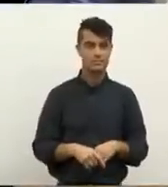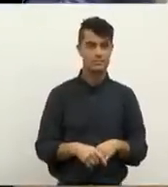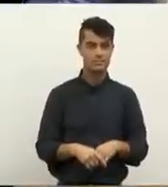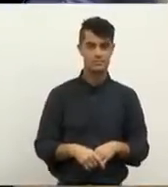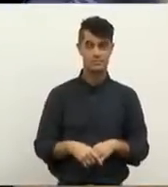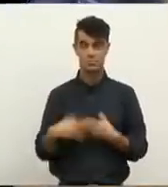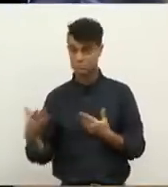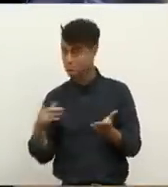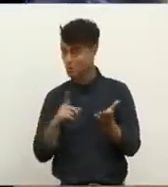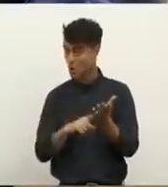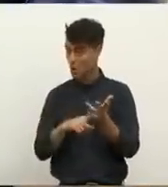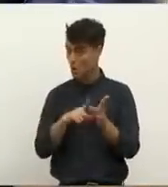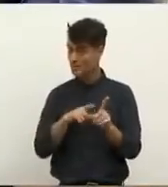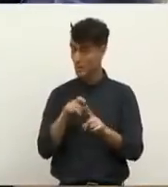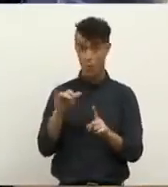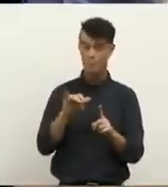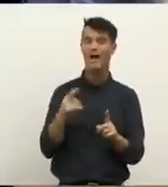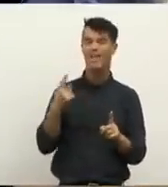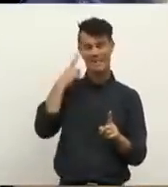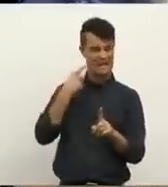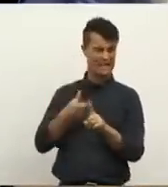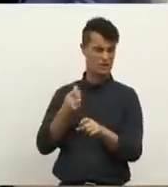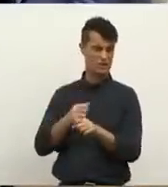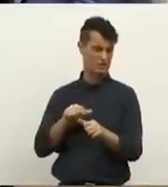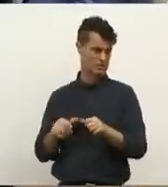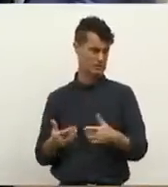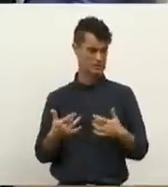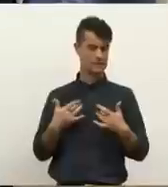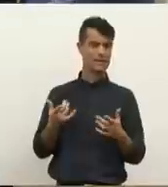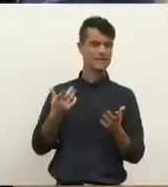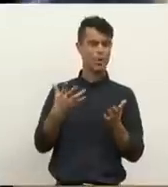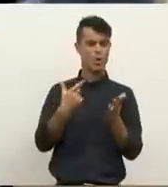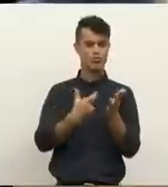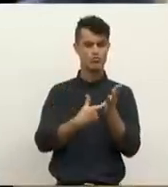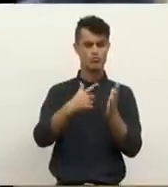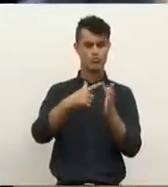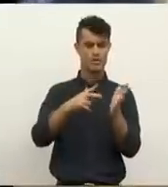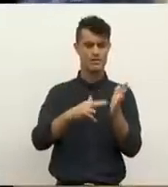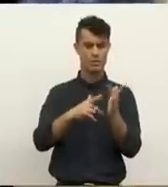Actually think it's probably more KG. (CROSSTALK) I think he might start because it is more a review question.